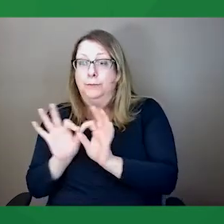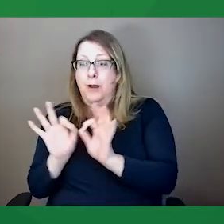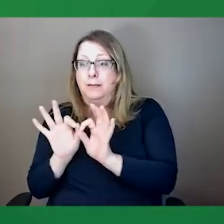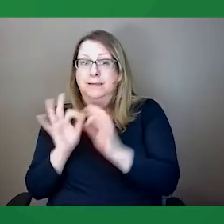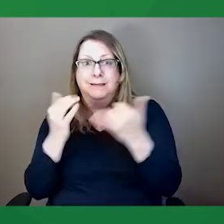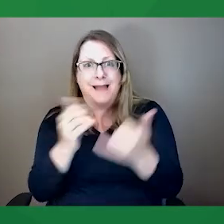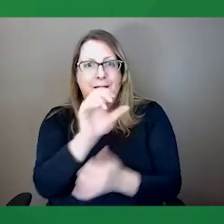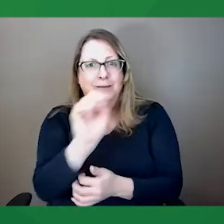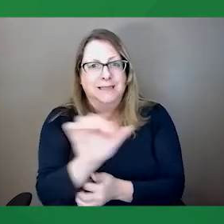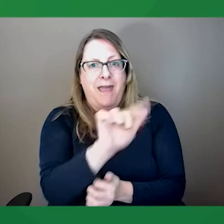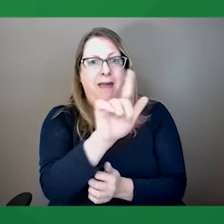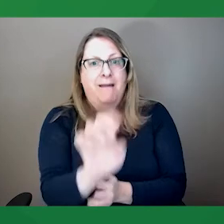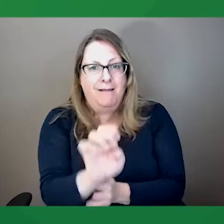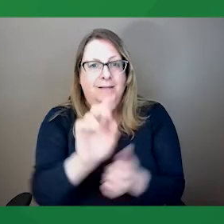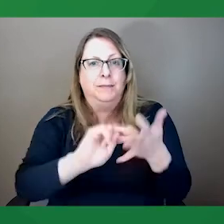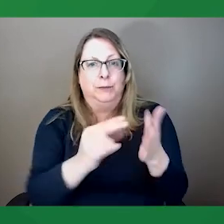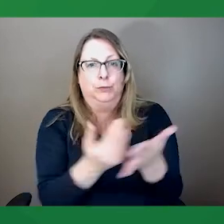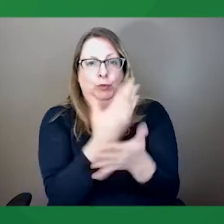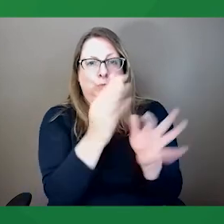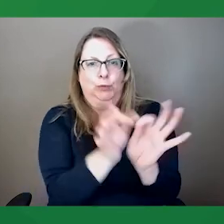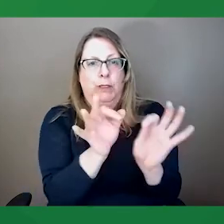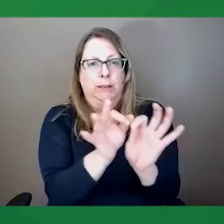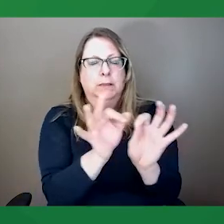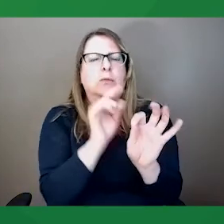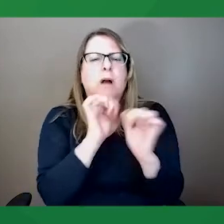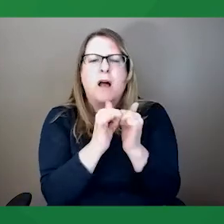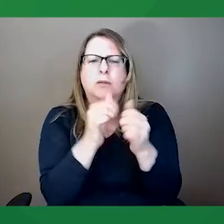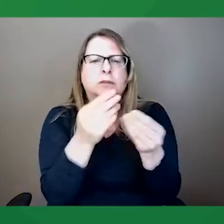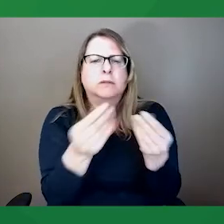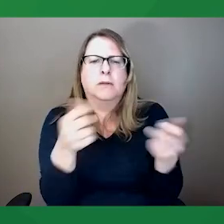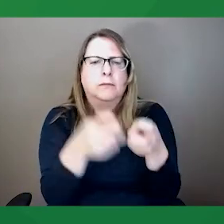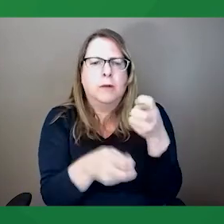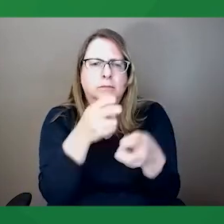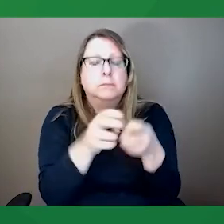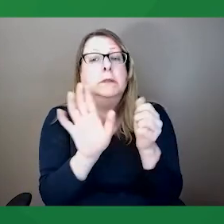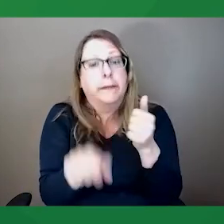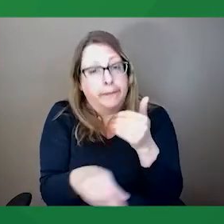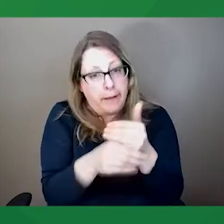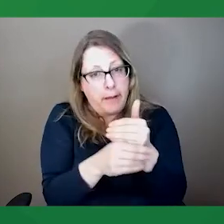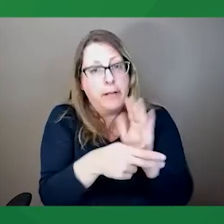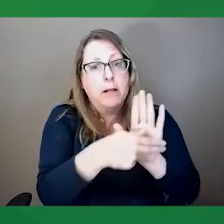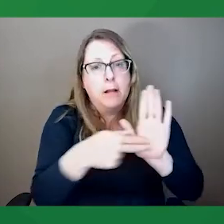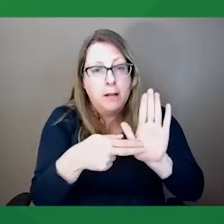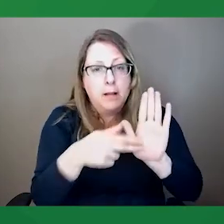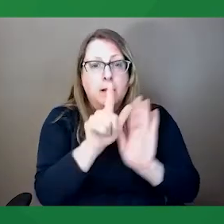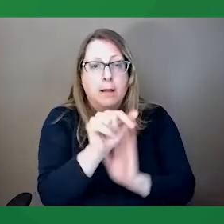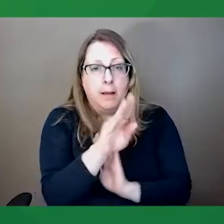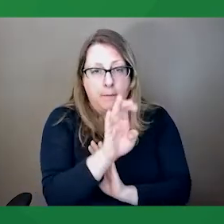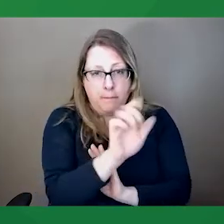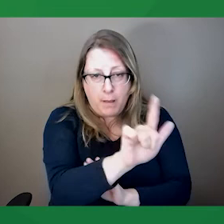is that there was an old price and this is on sale, so there's a new price. So there are multiple ways to solve this,